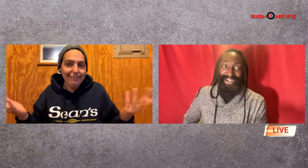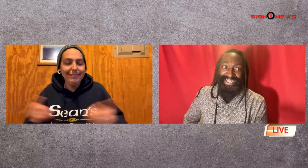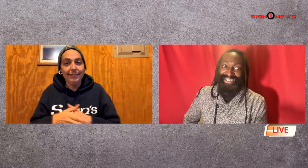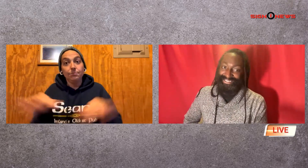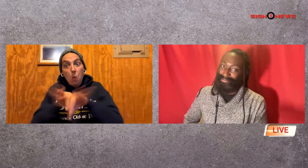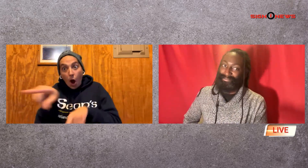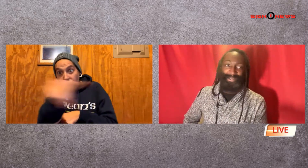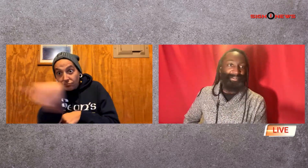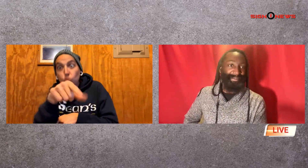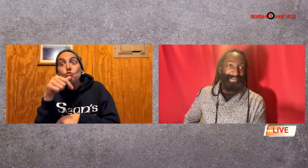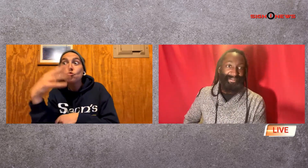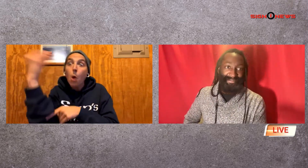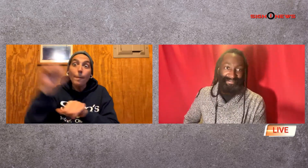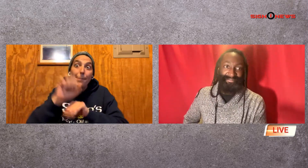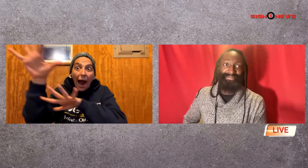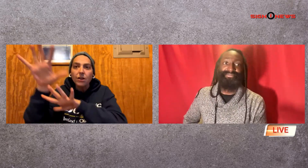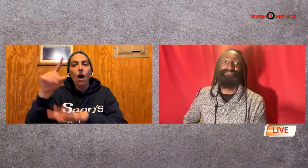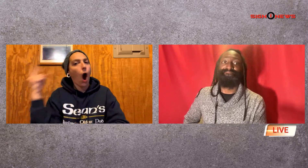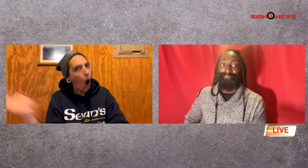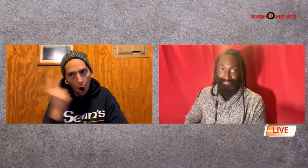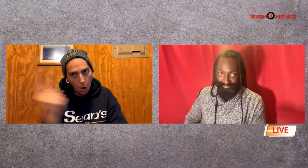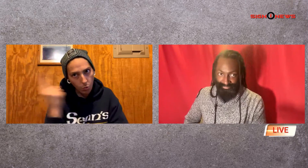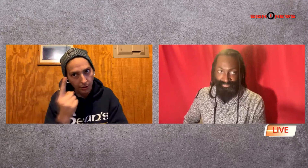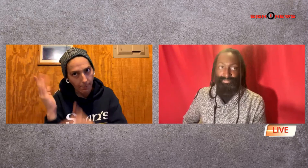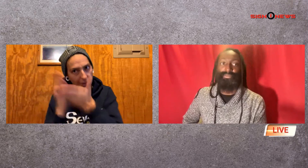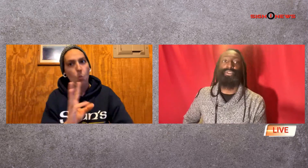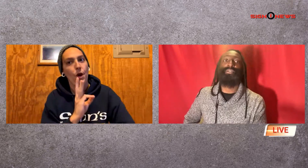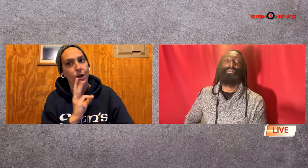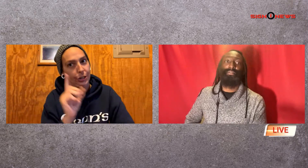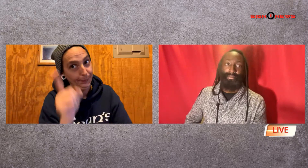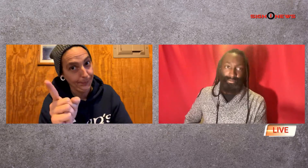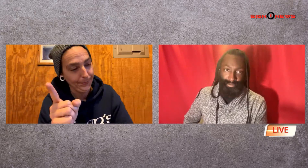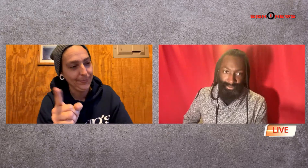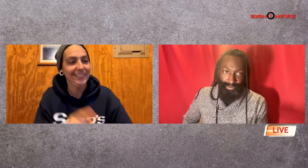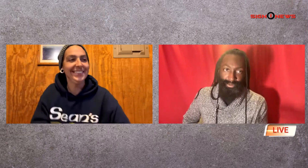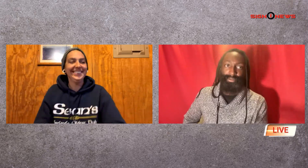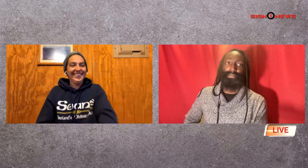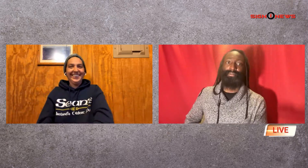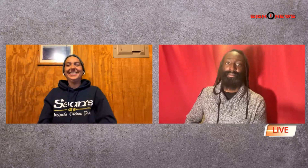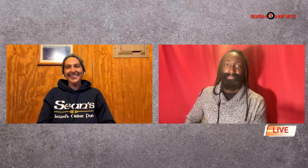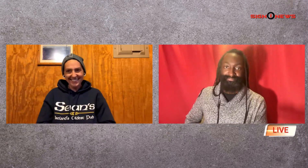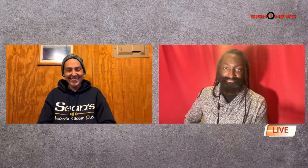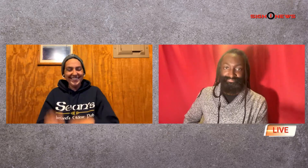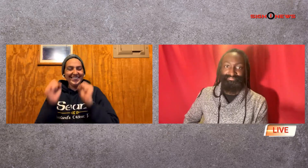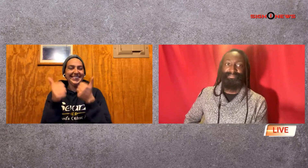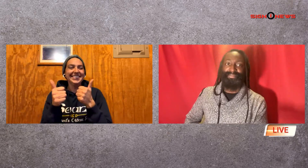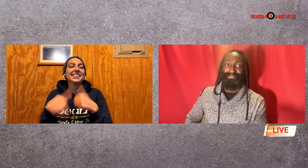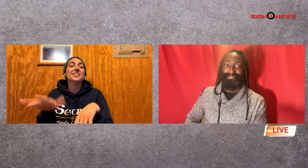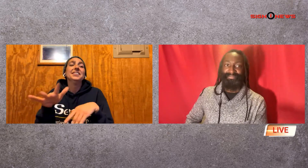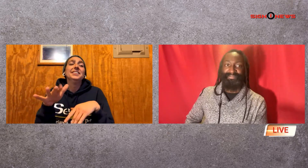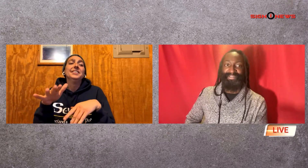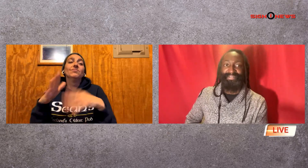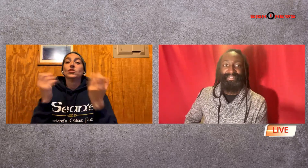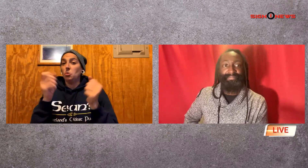of water and it's very important if you're in the mountain always bring water so any